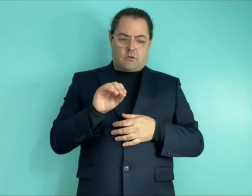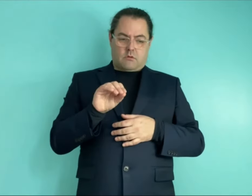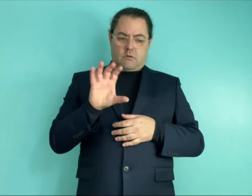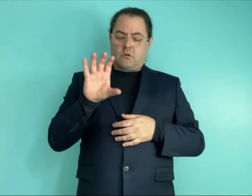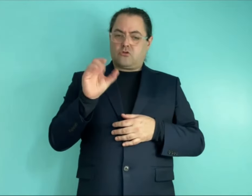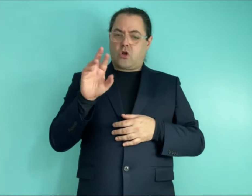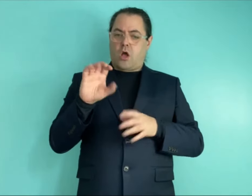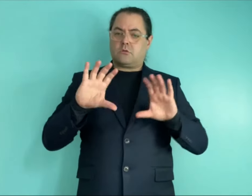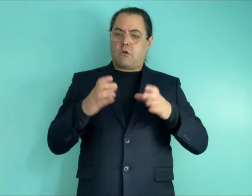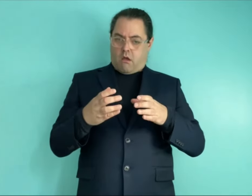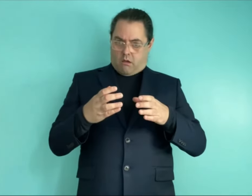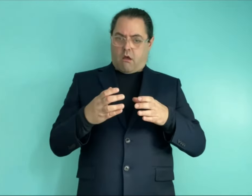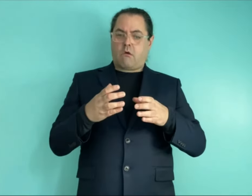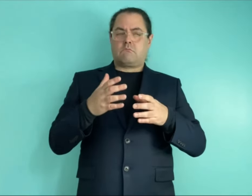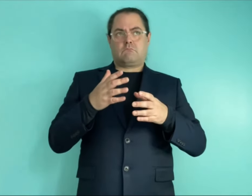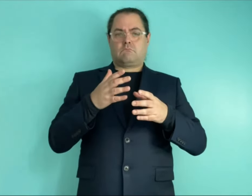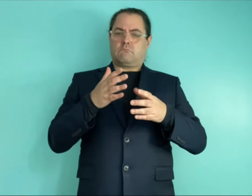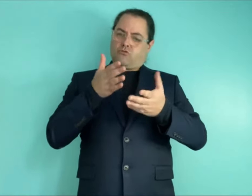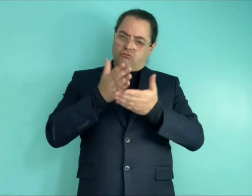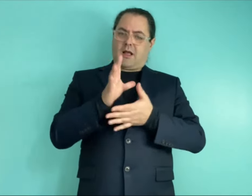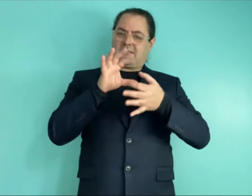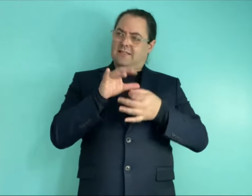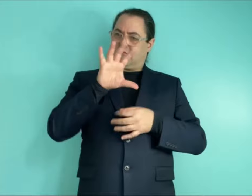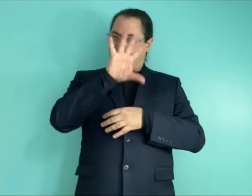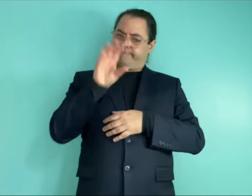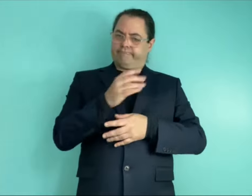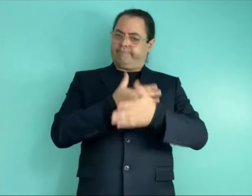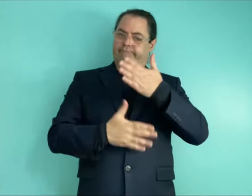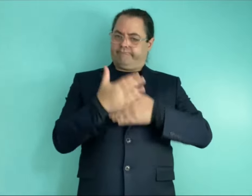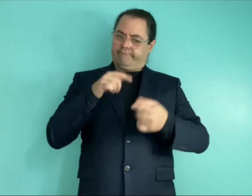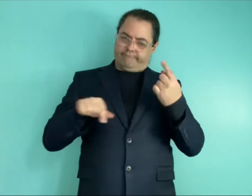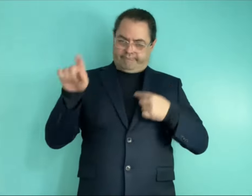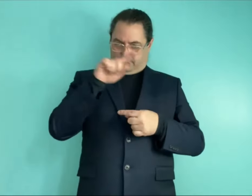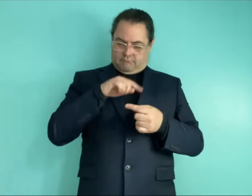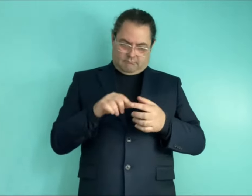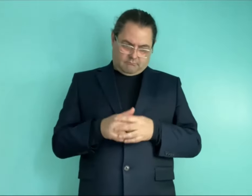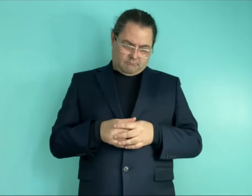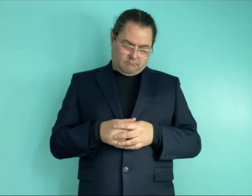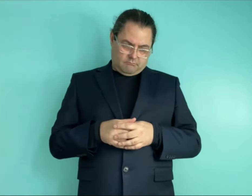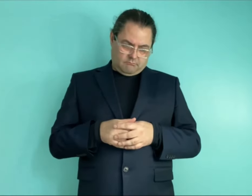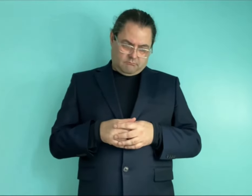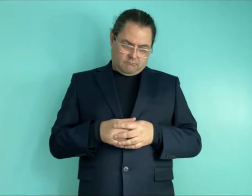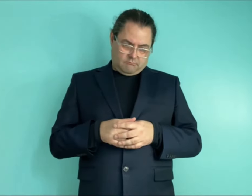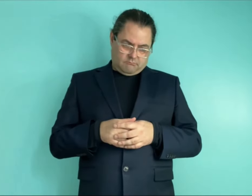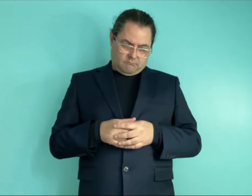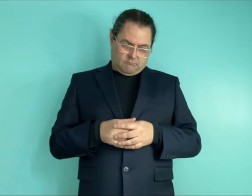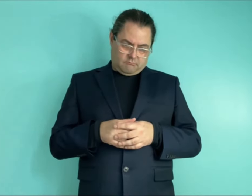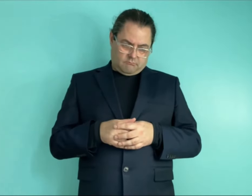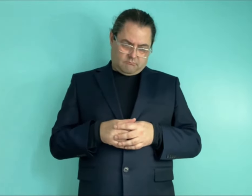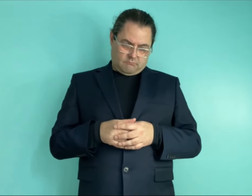with disabilities in Africa. And it also has got an institute, or a. It's called it the